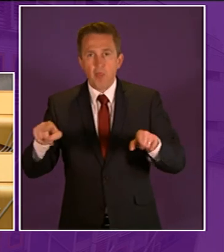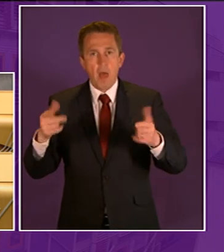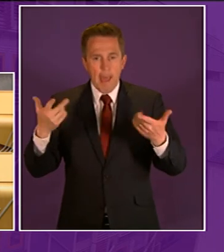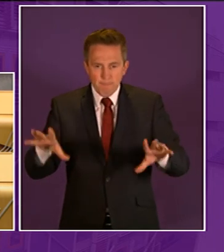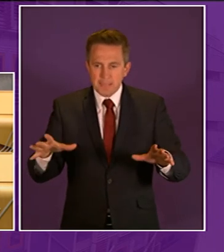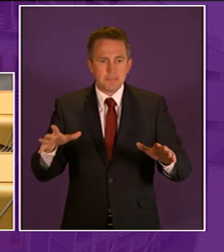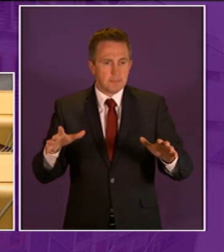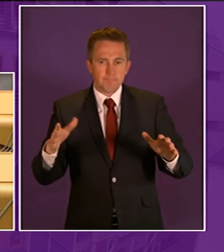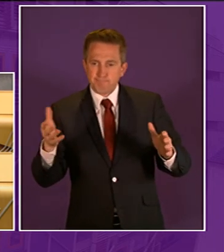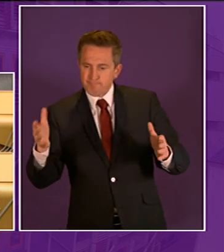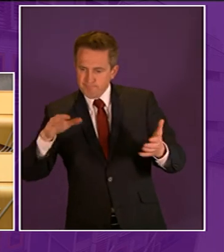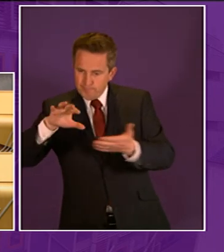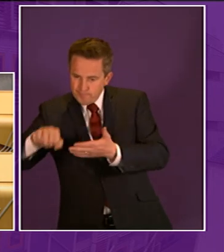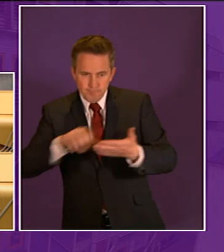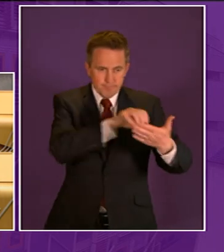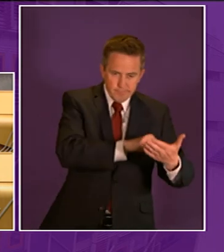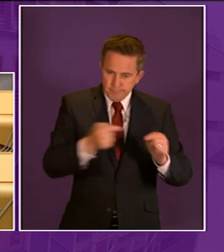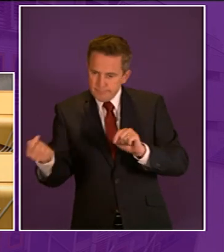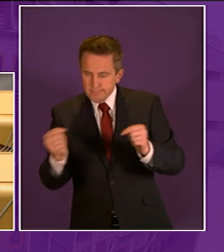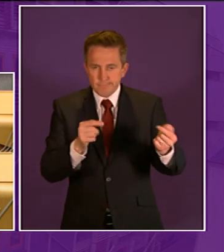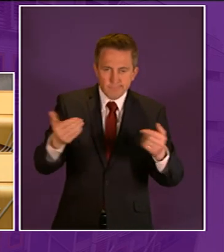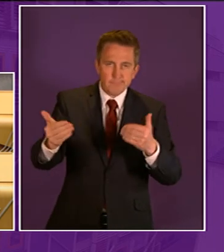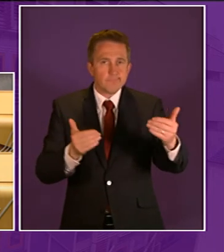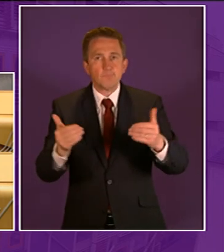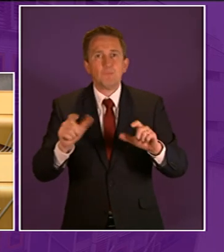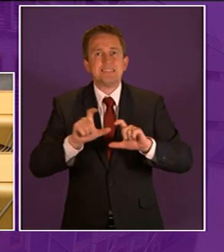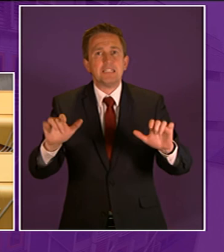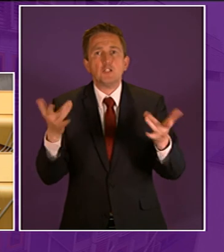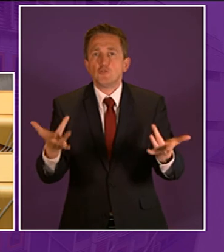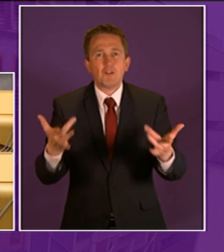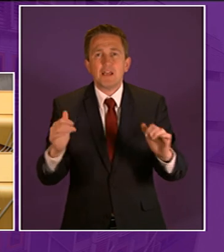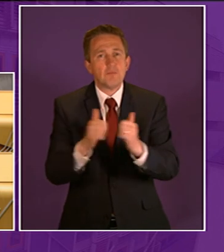However, that has not allowed us to get to a resolution, which is why I have taken the